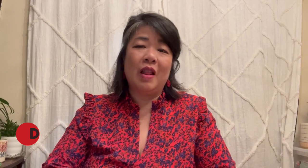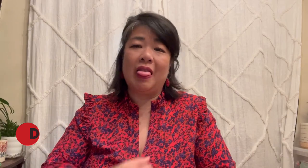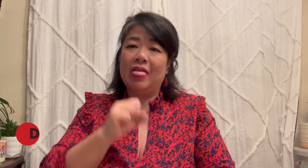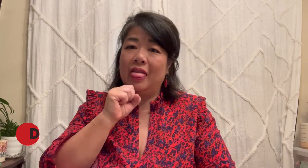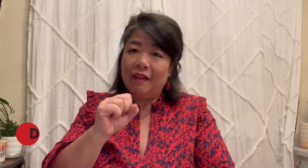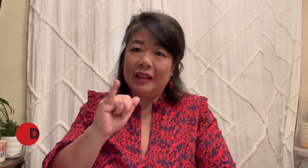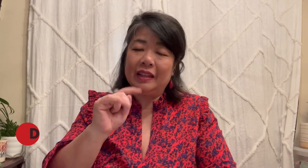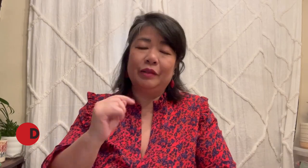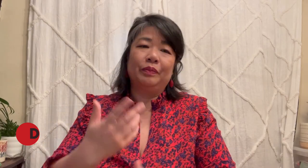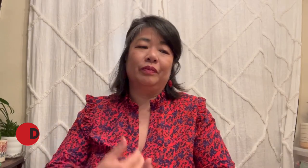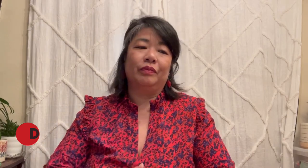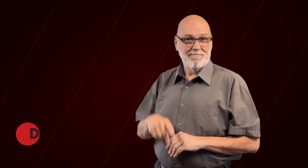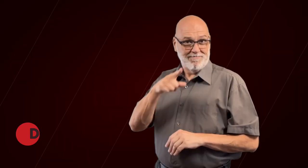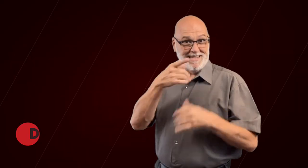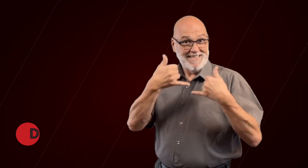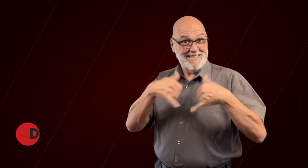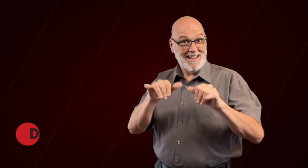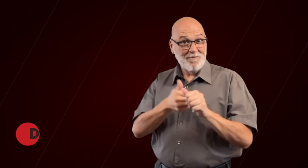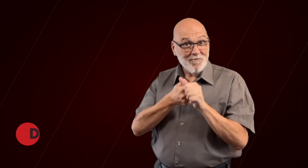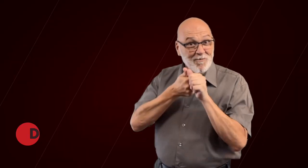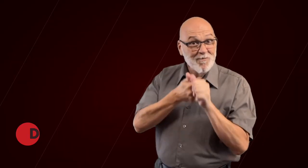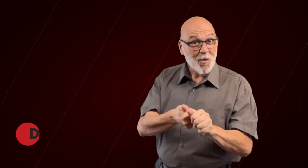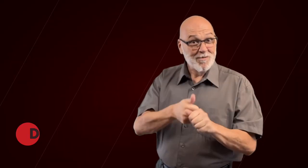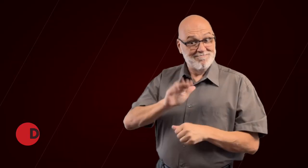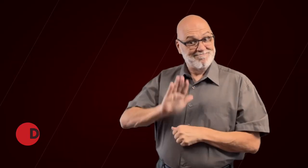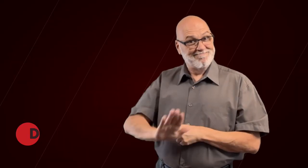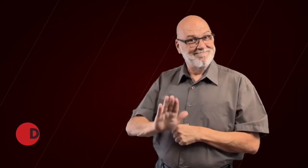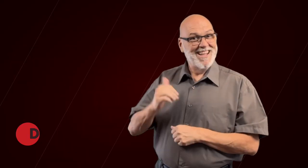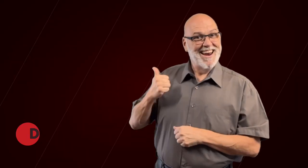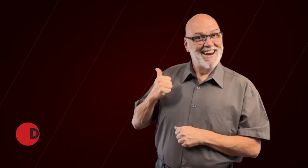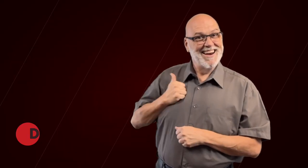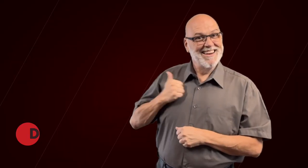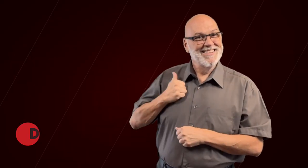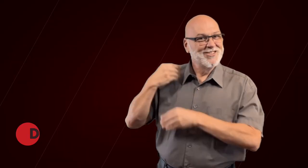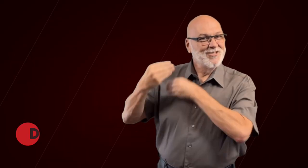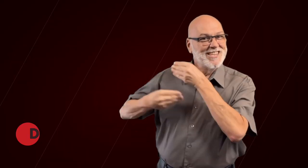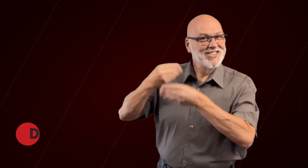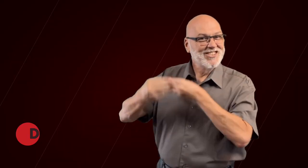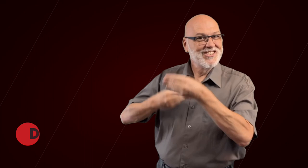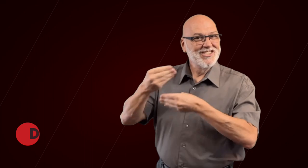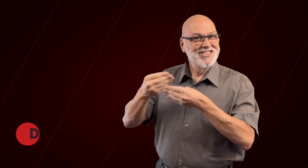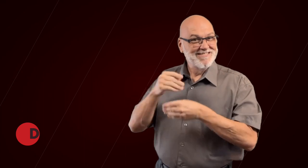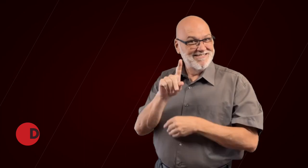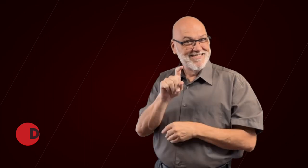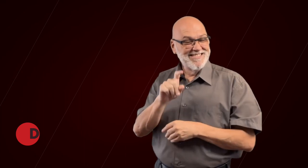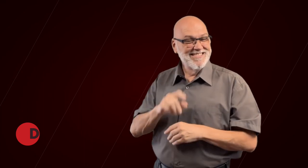I love it. [ANSELMO]: Do you still follow these traditions in Canada?